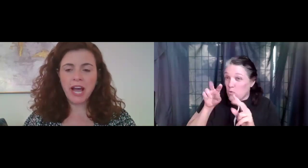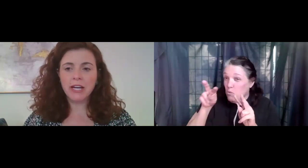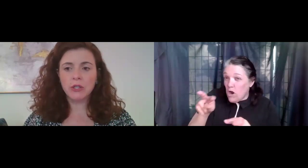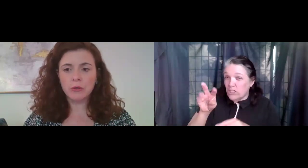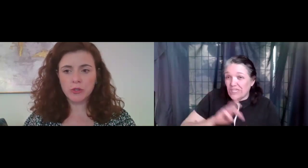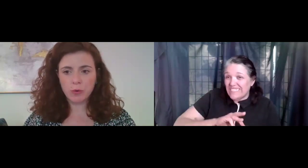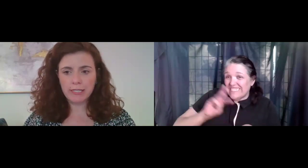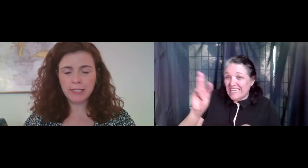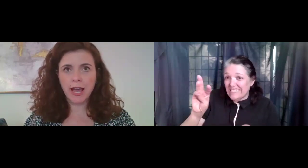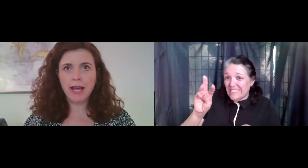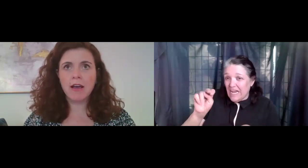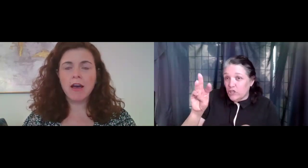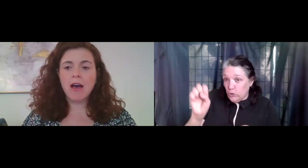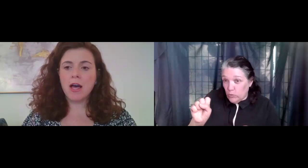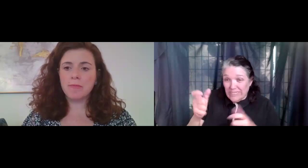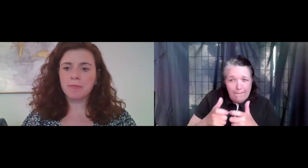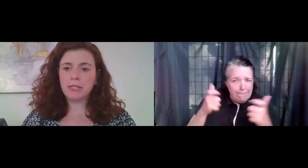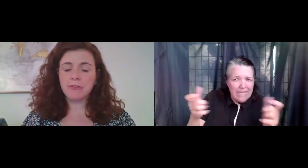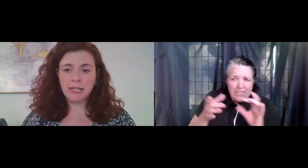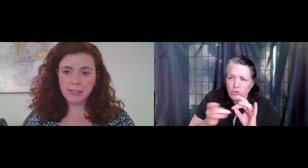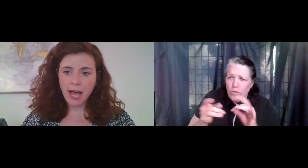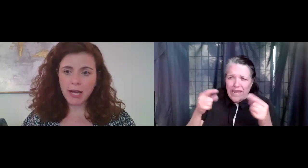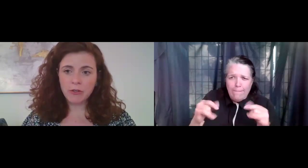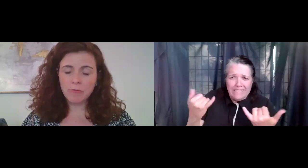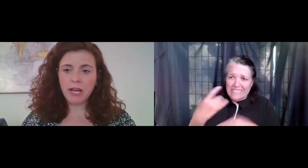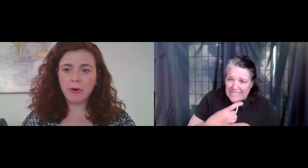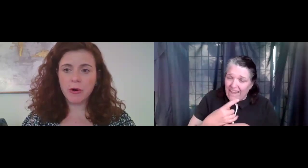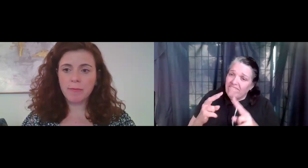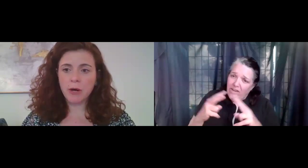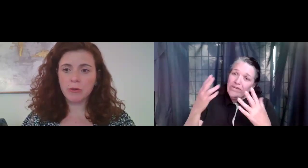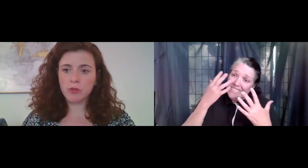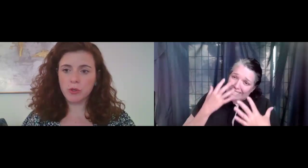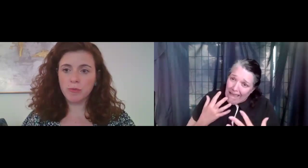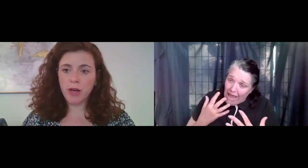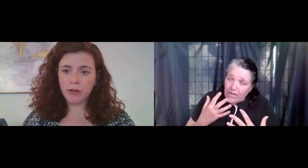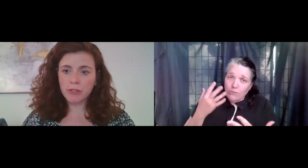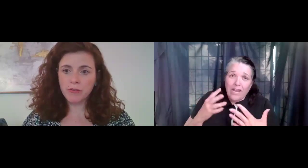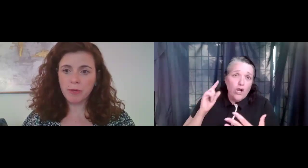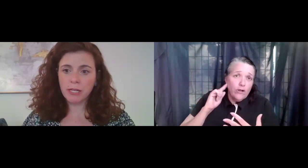we had a huge story today. It's very sad, you might have heard about the two brothers from